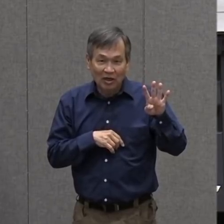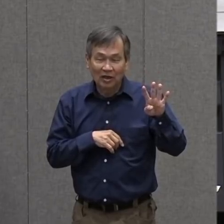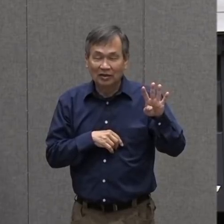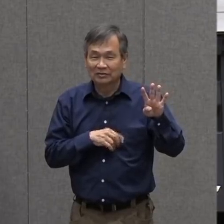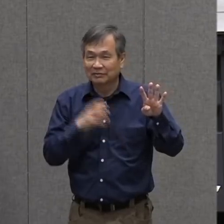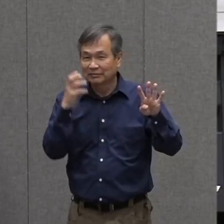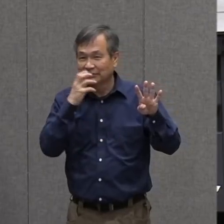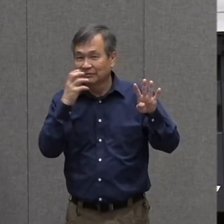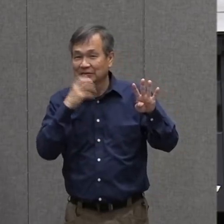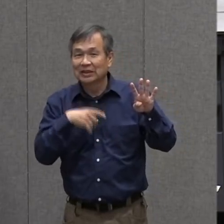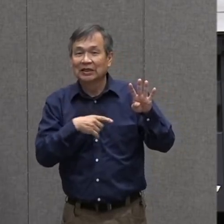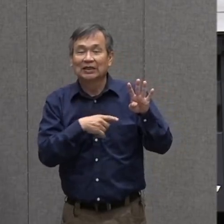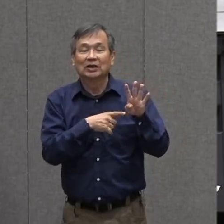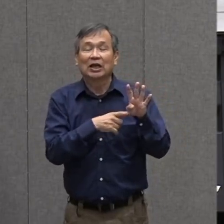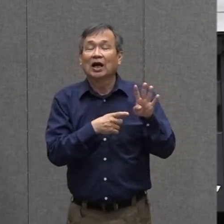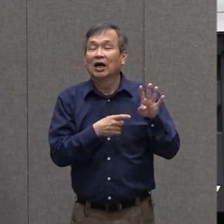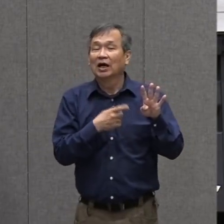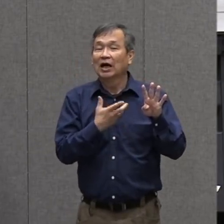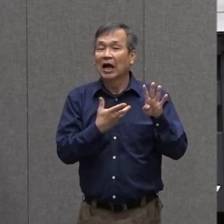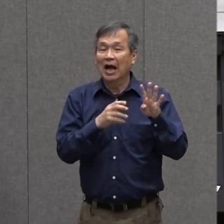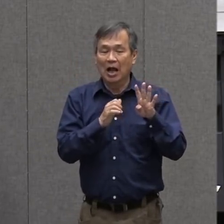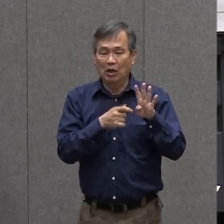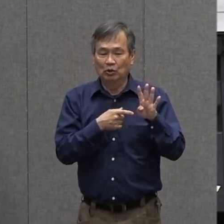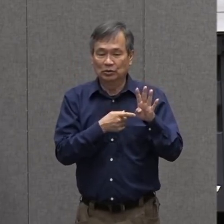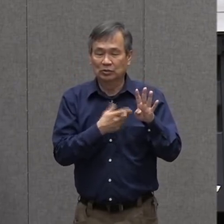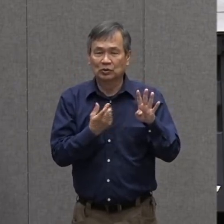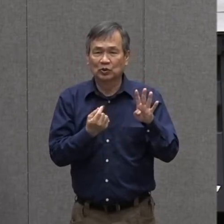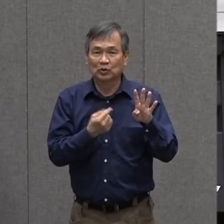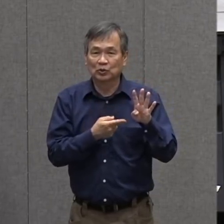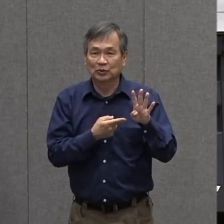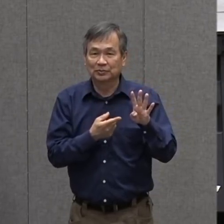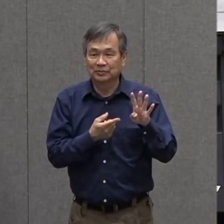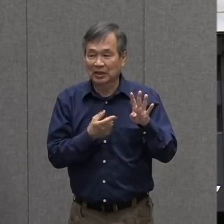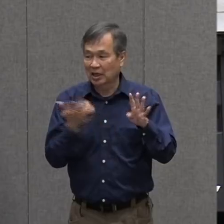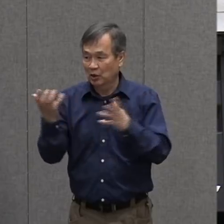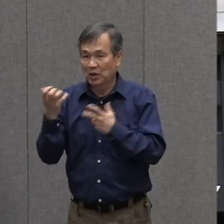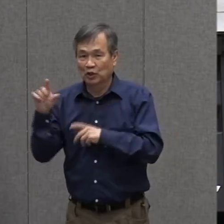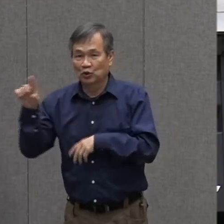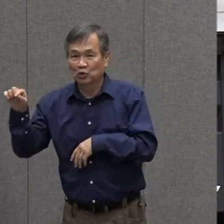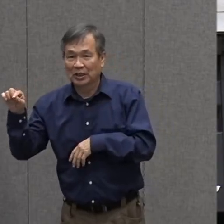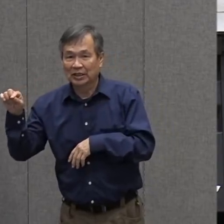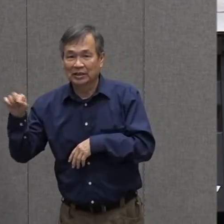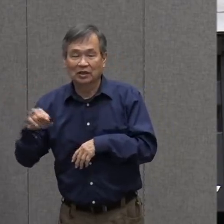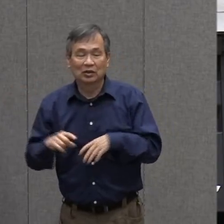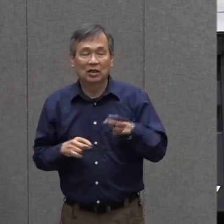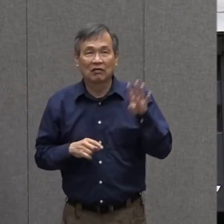So what do I need to know to get there? Well if I add one more I'd be on that